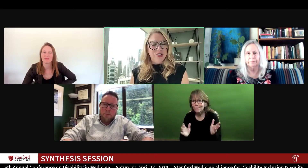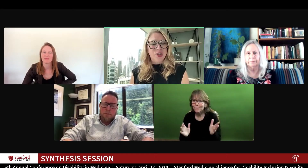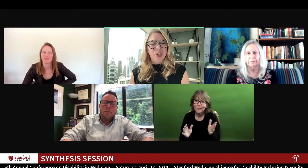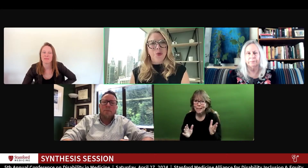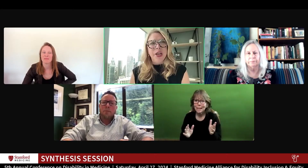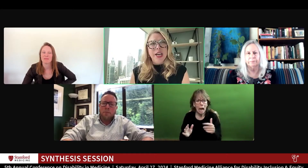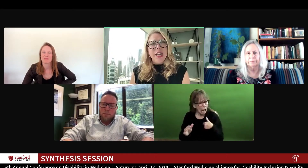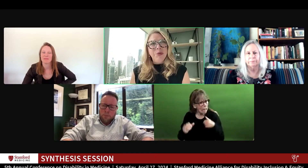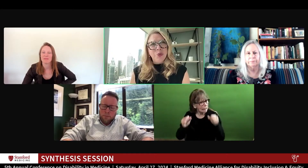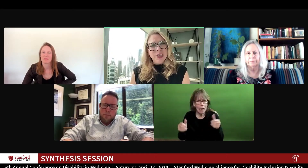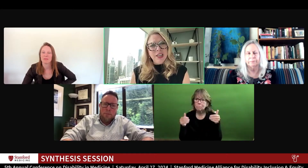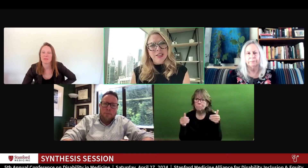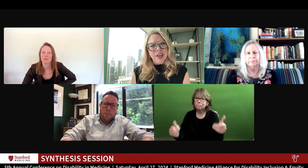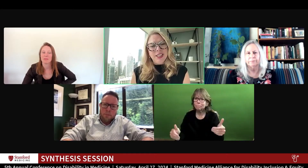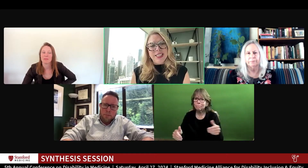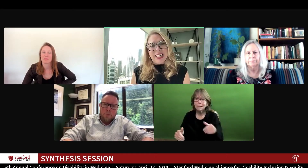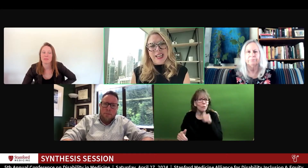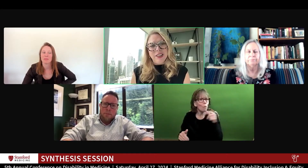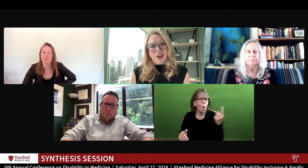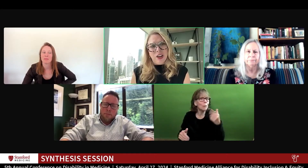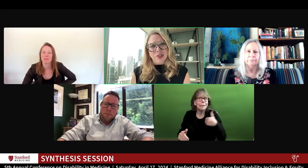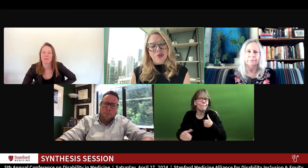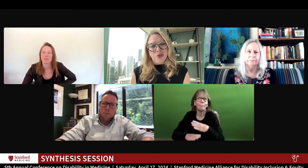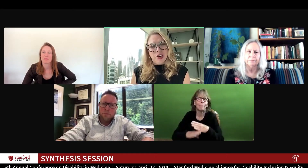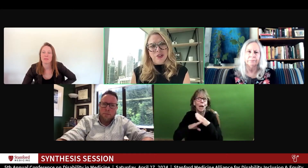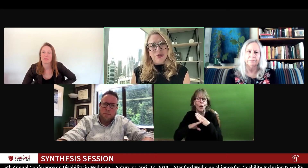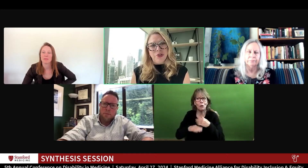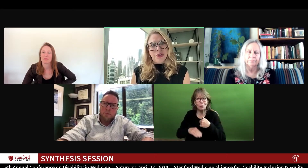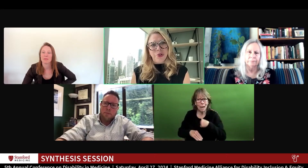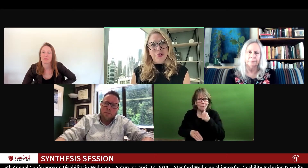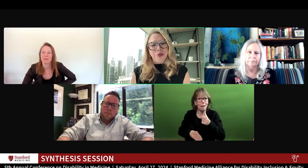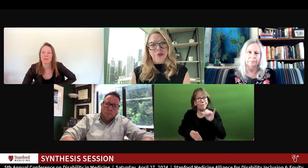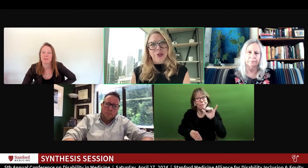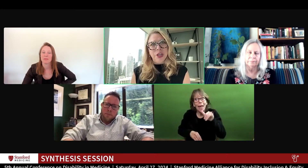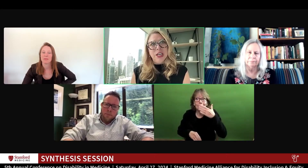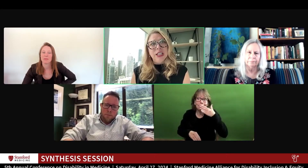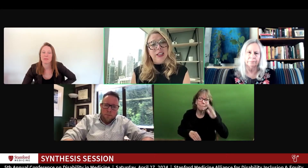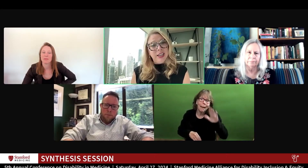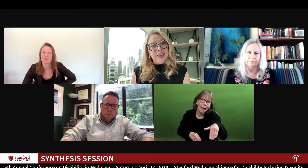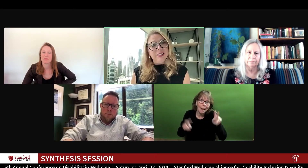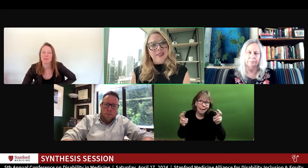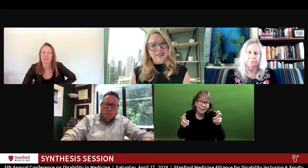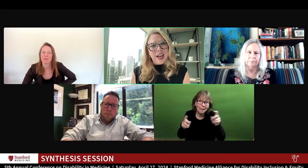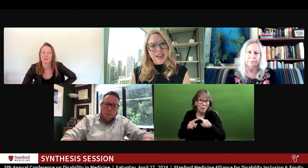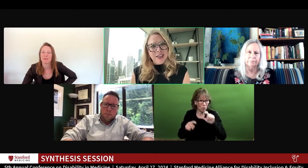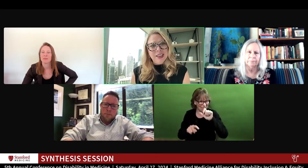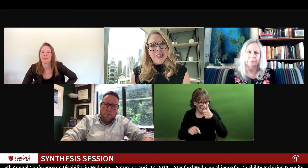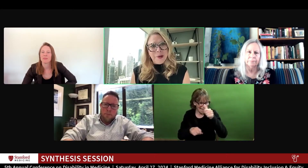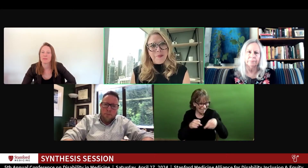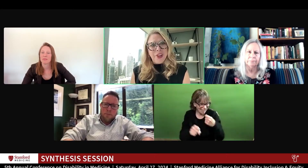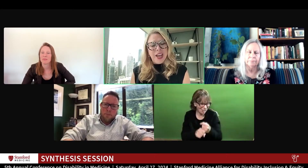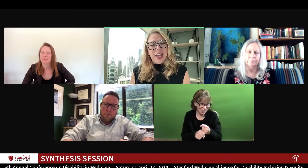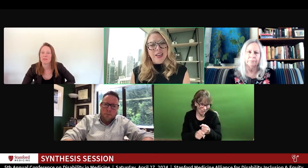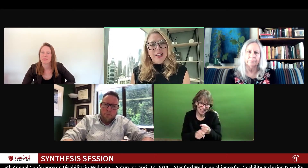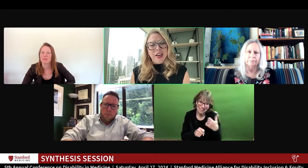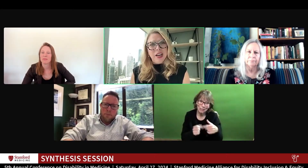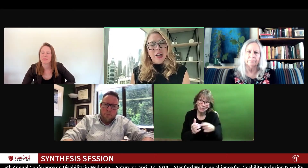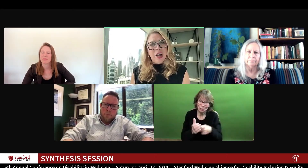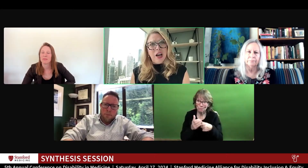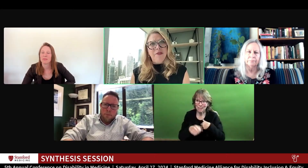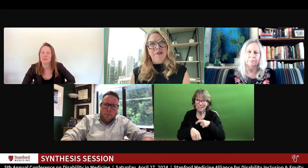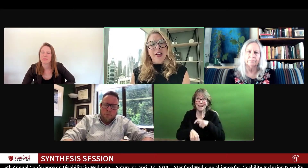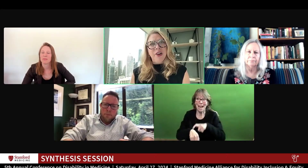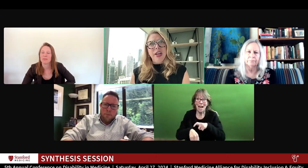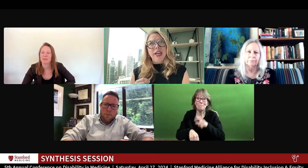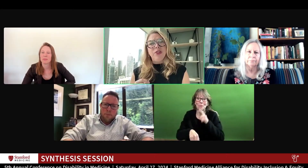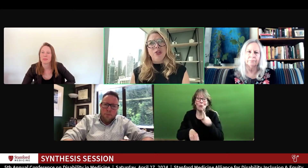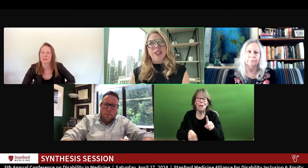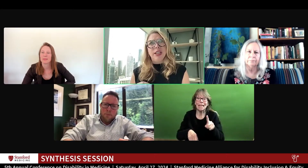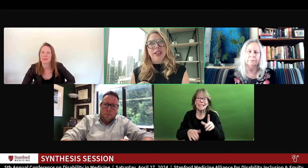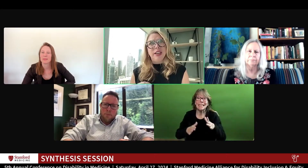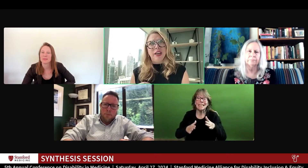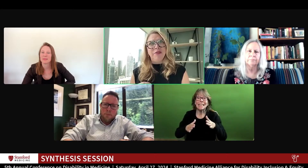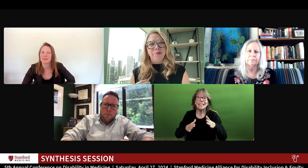And so it was really a decade-long struggle to lean into that. And a very interesting kind of